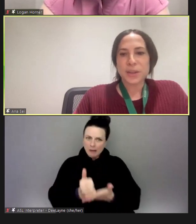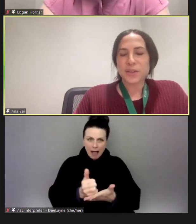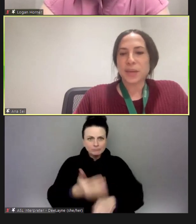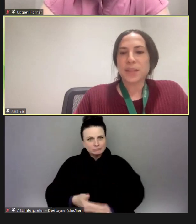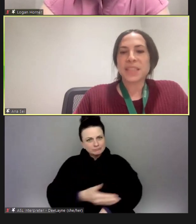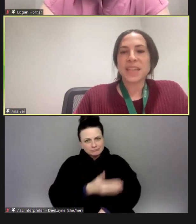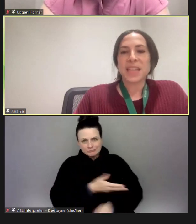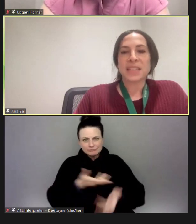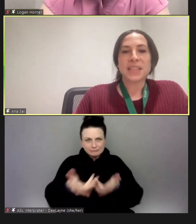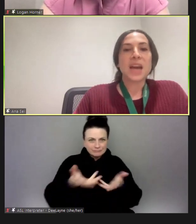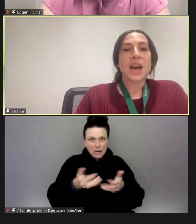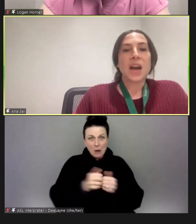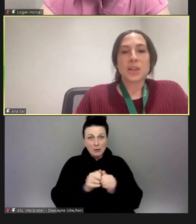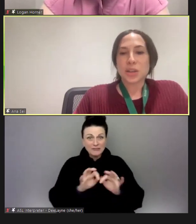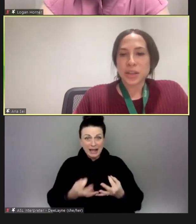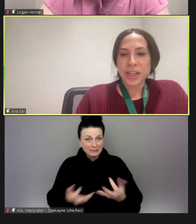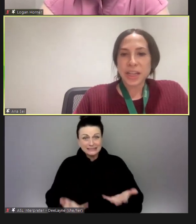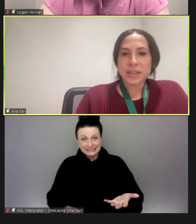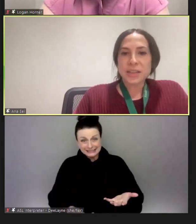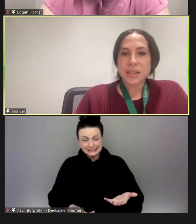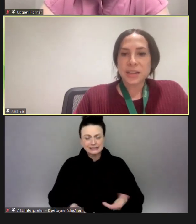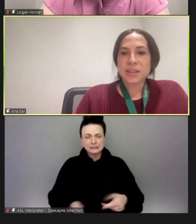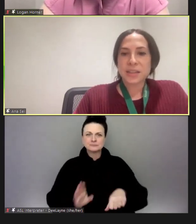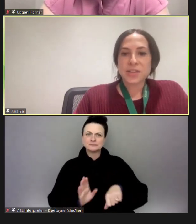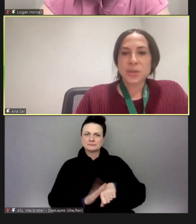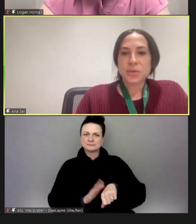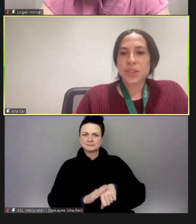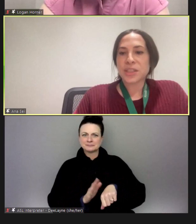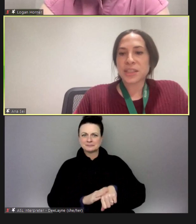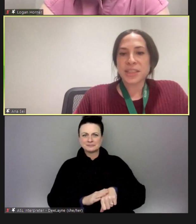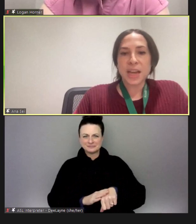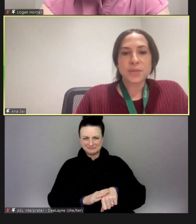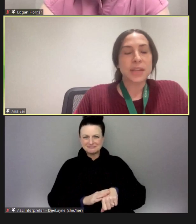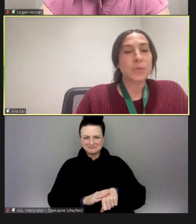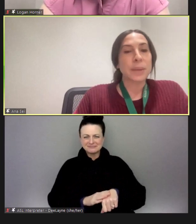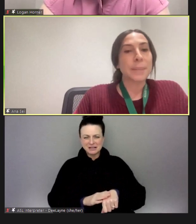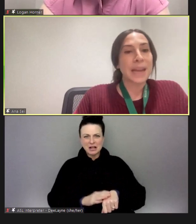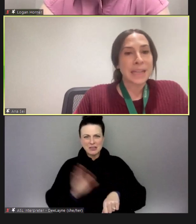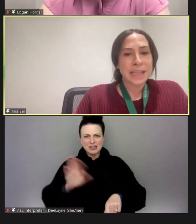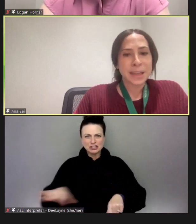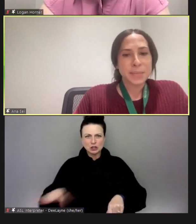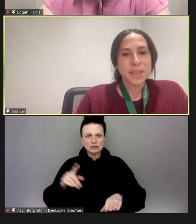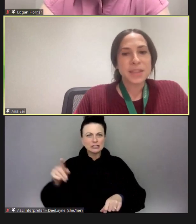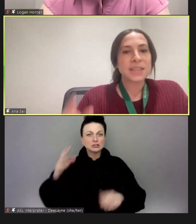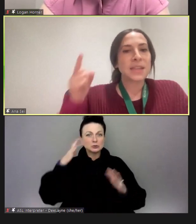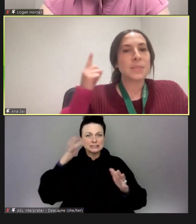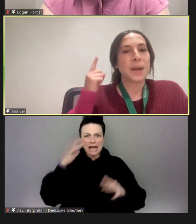families is alerting the the children to